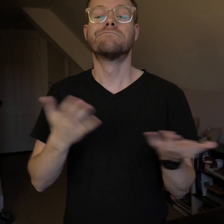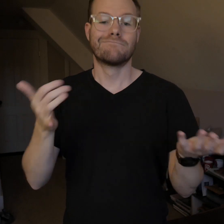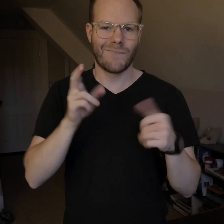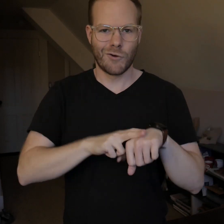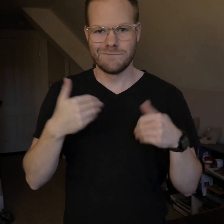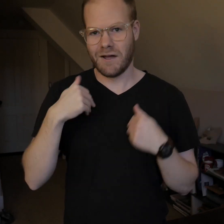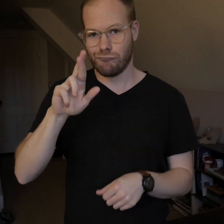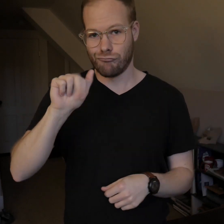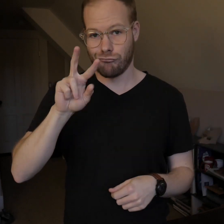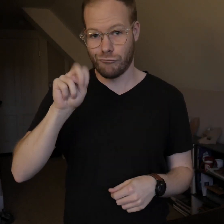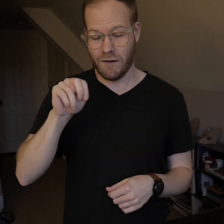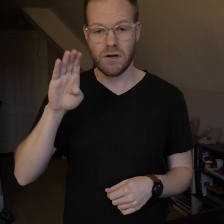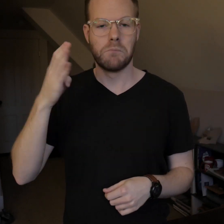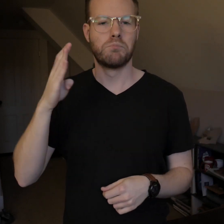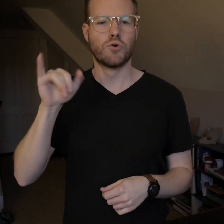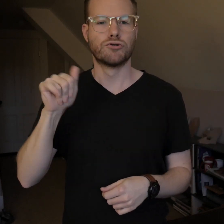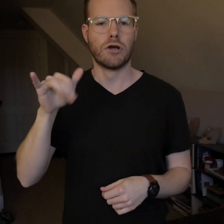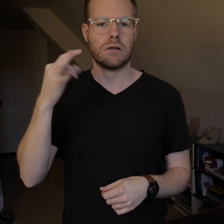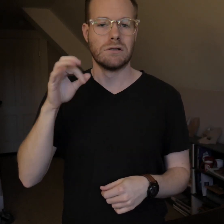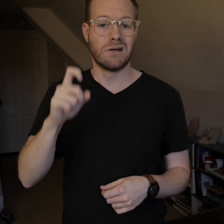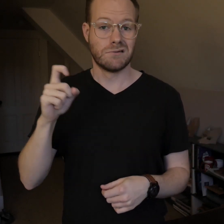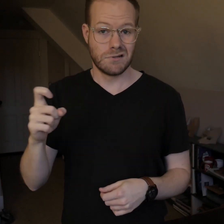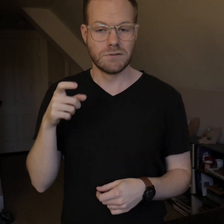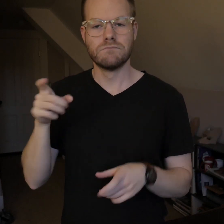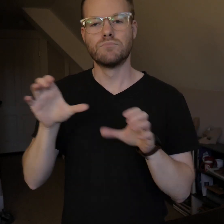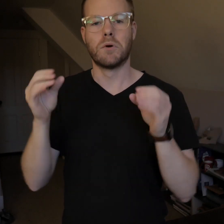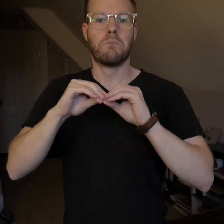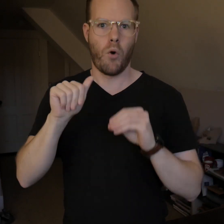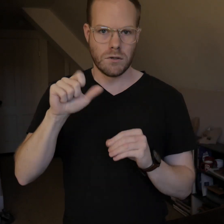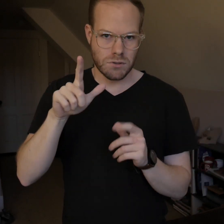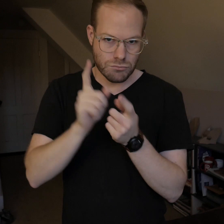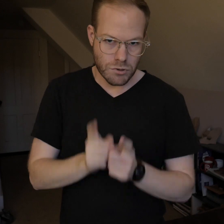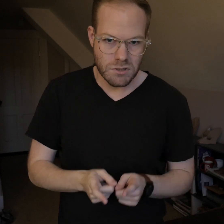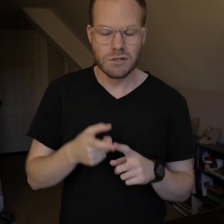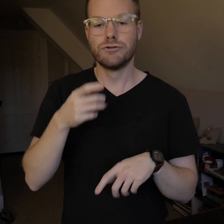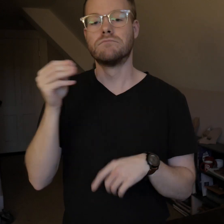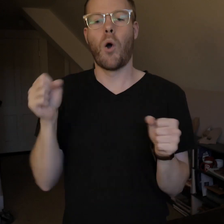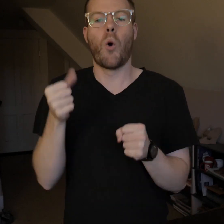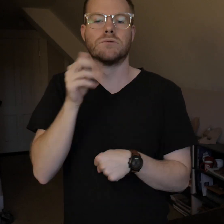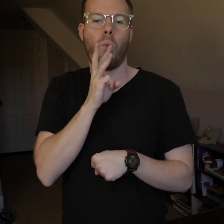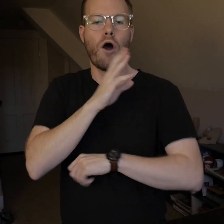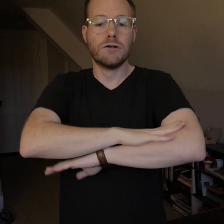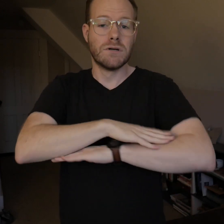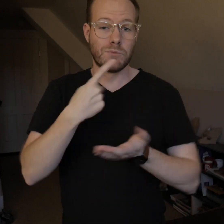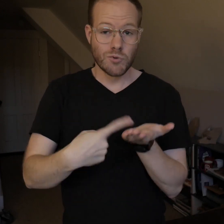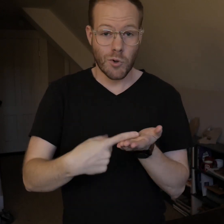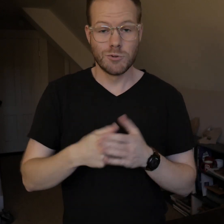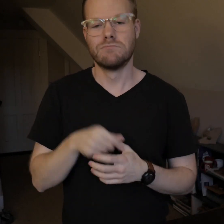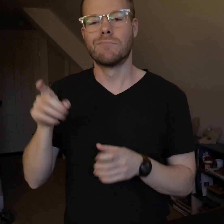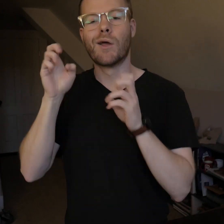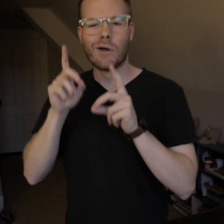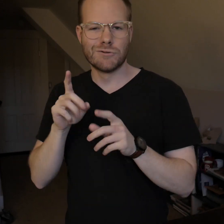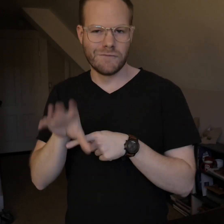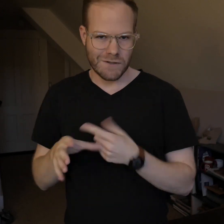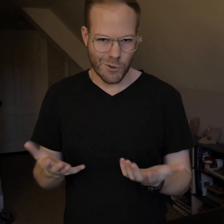There’s also Raven, bluejay19xx, doing more ASL translations and Coldest Water Table Talks, which are educational videos.